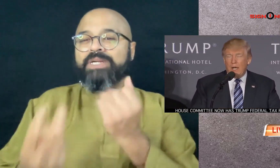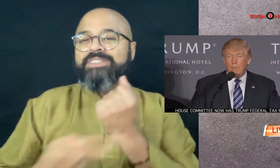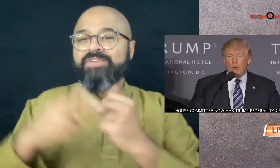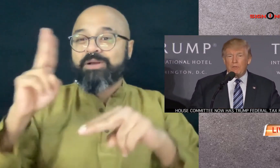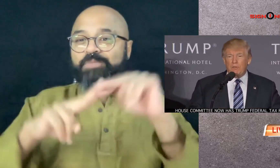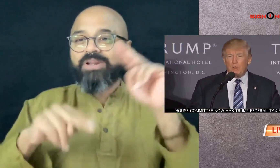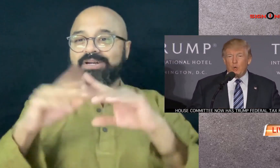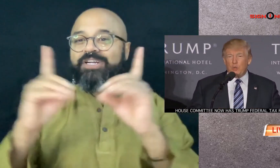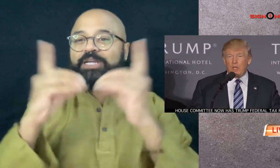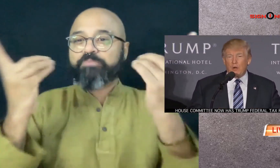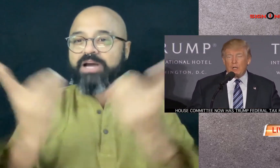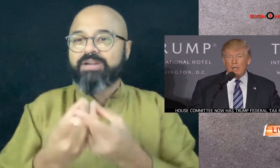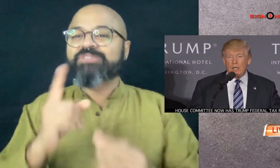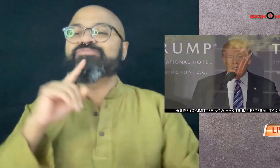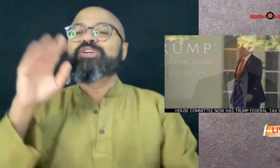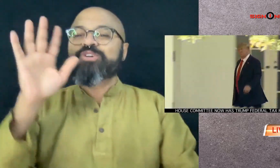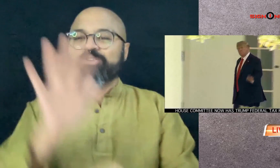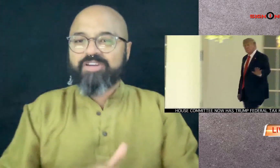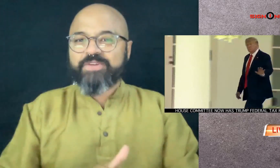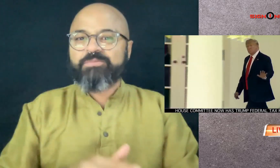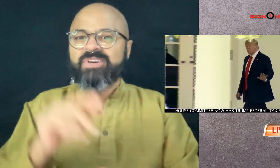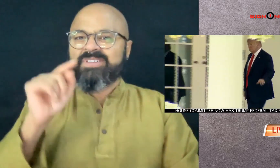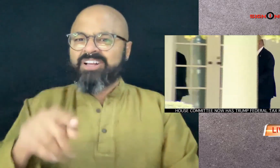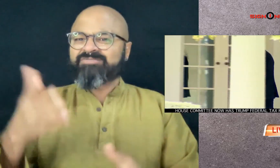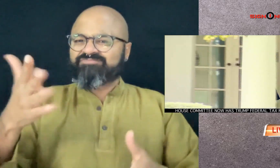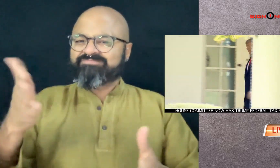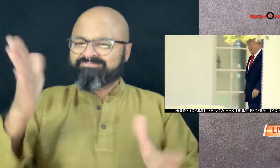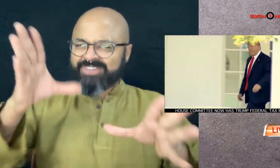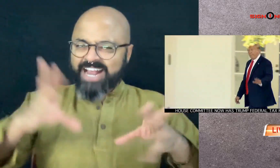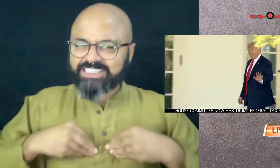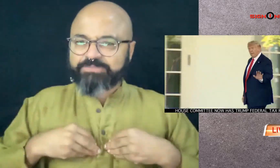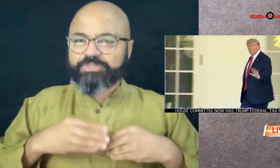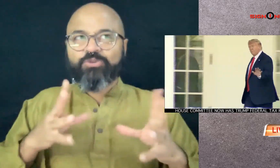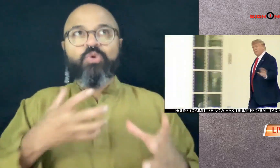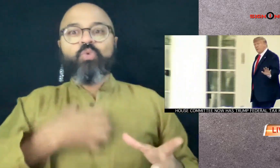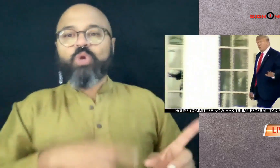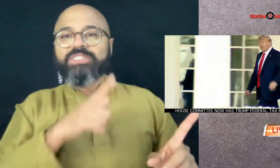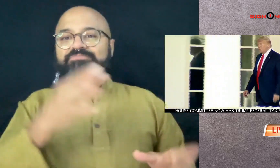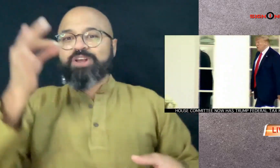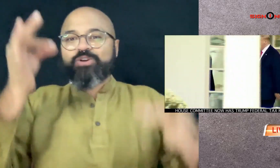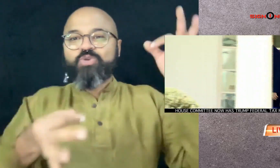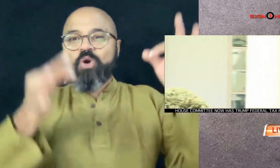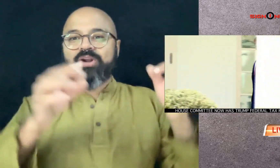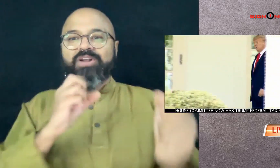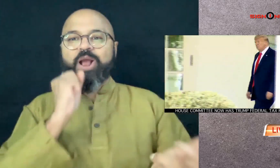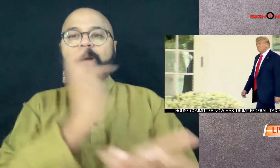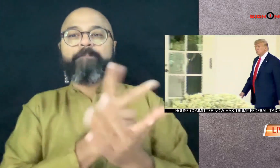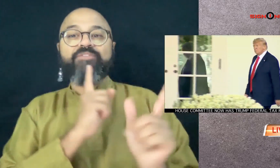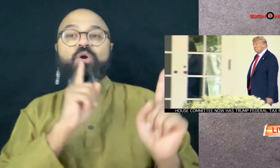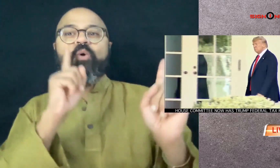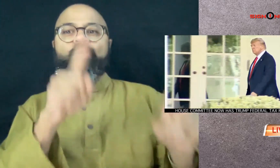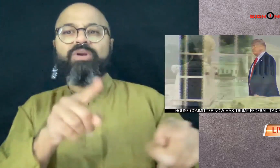the Treasury Department confirms that it has complied with a court approved order to release